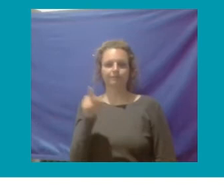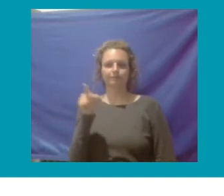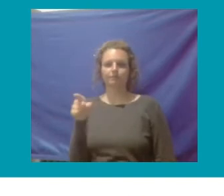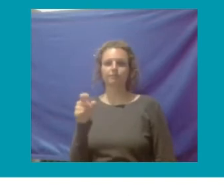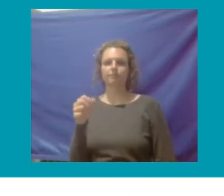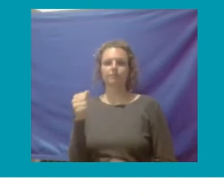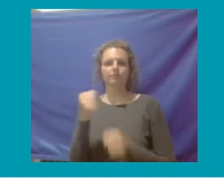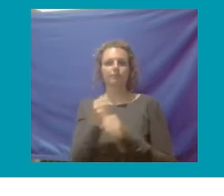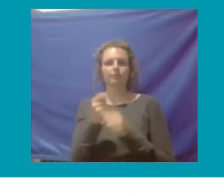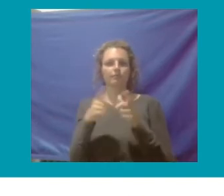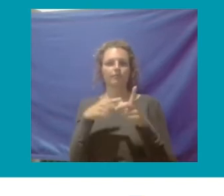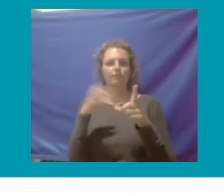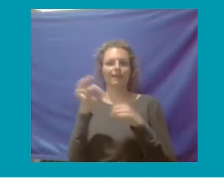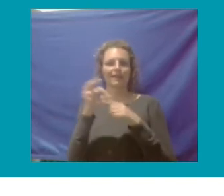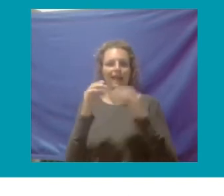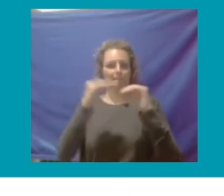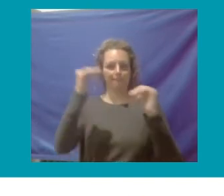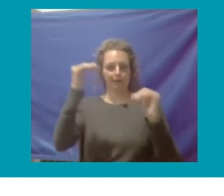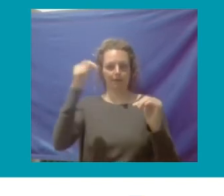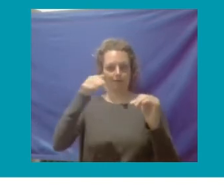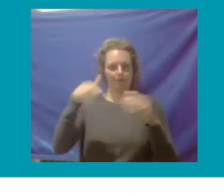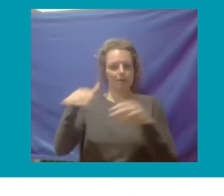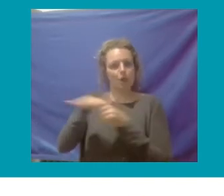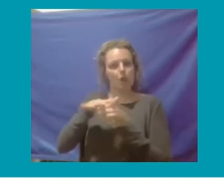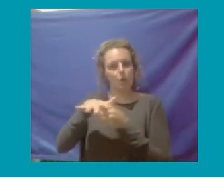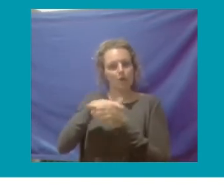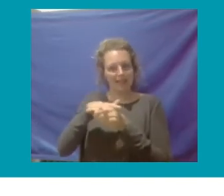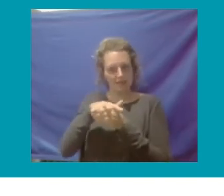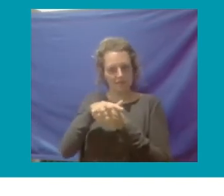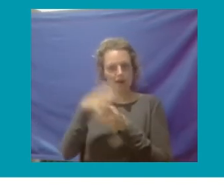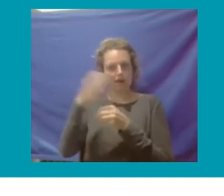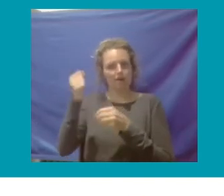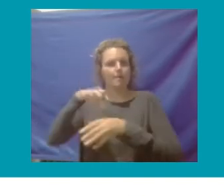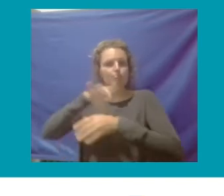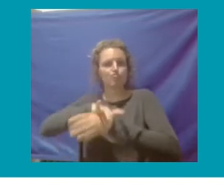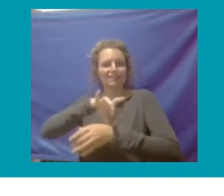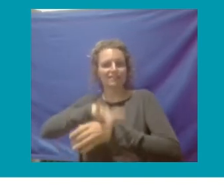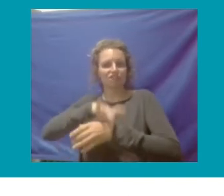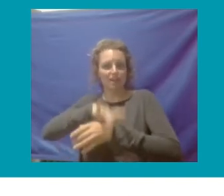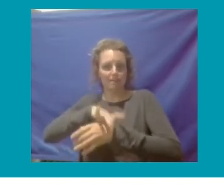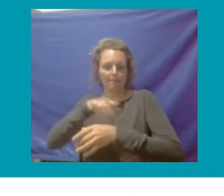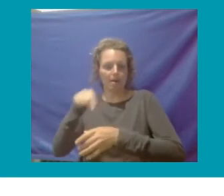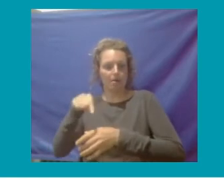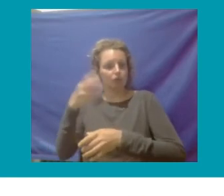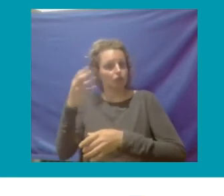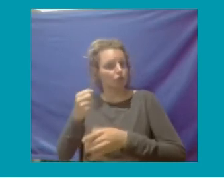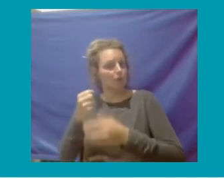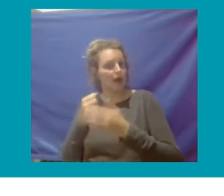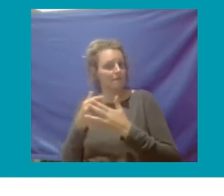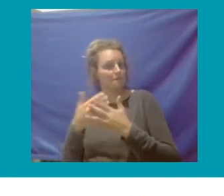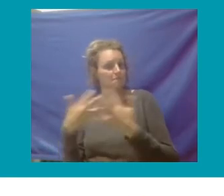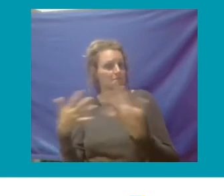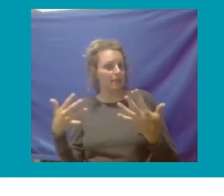Apprenticeships, do you have many employers offering supported apprenticeships? That's more for you Jane. Probably a yeah we do.